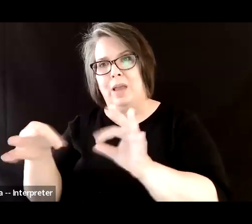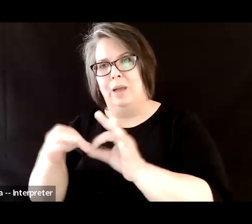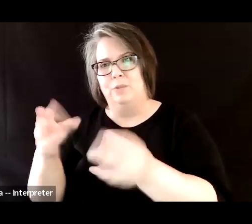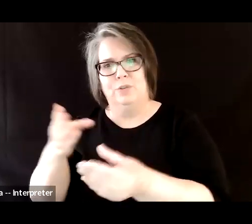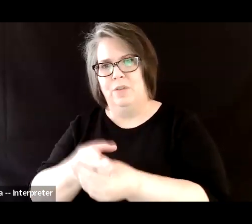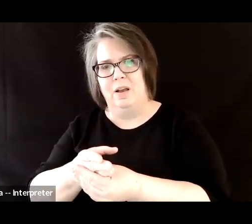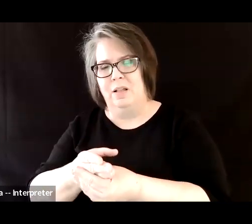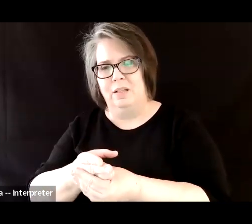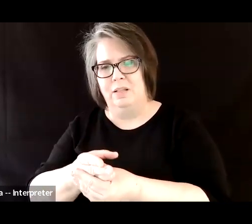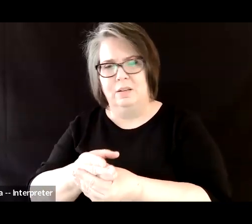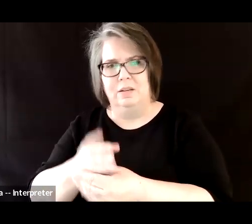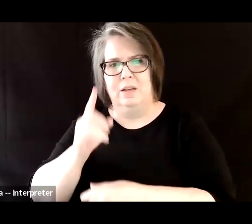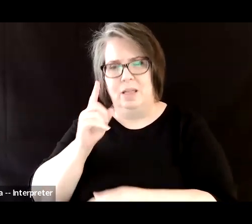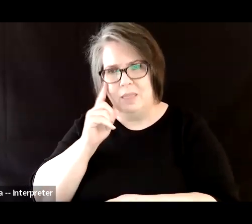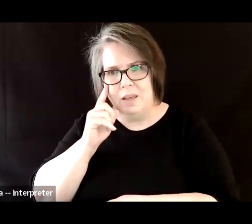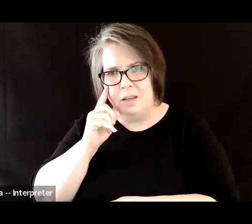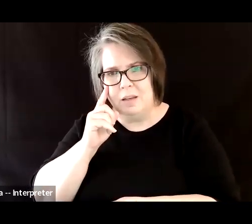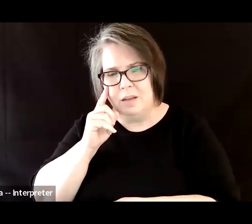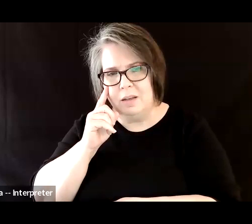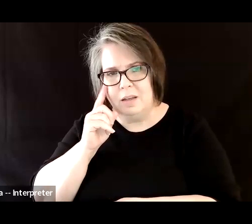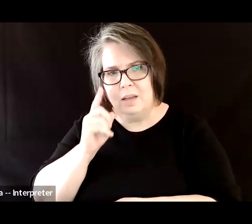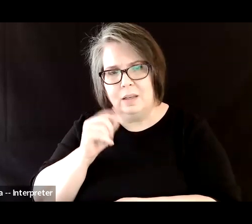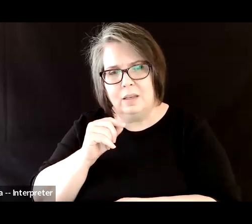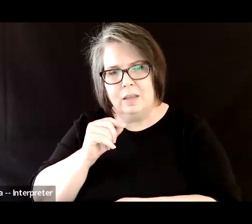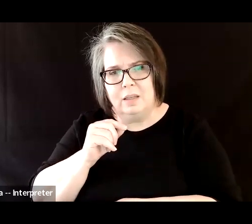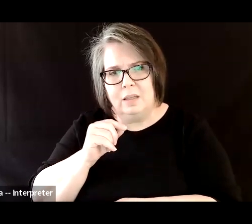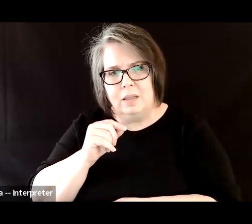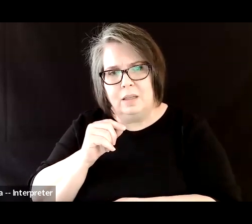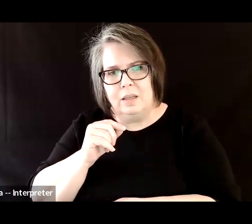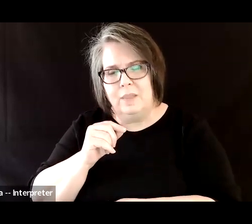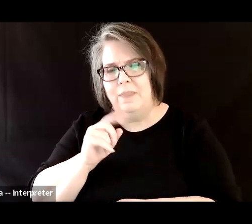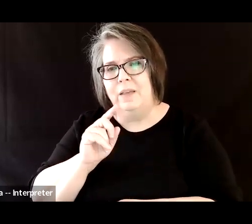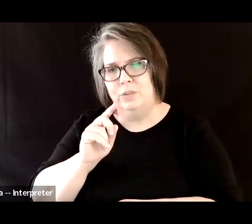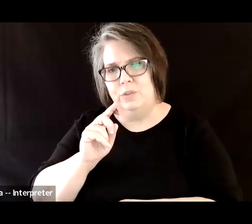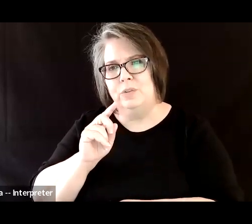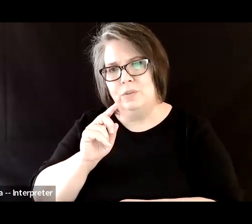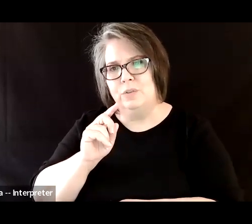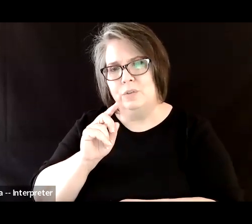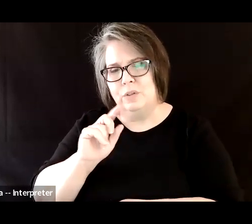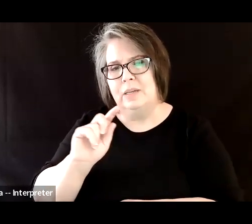I think generally, it's giving the user the option to turn the